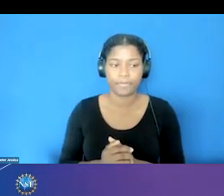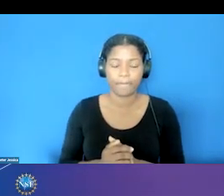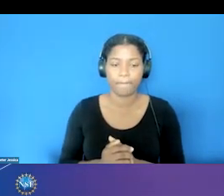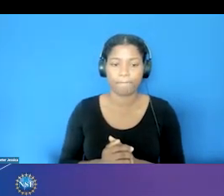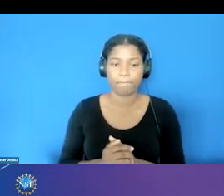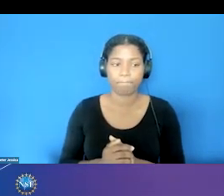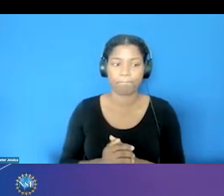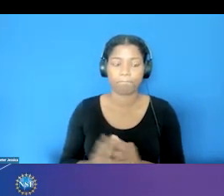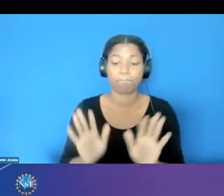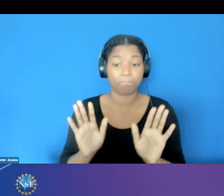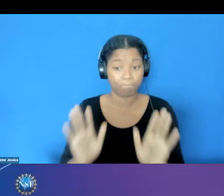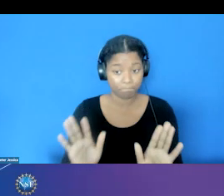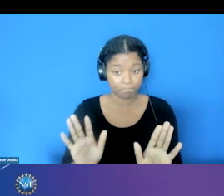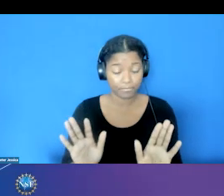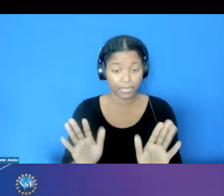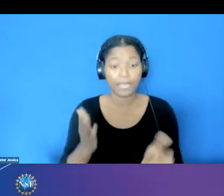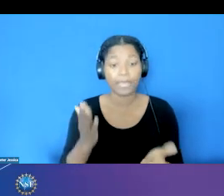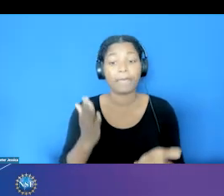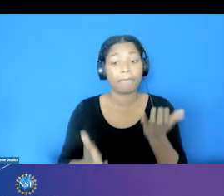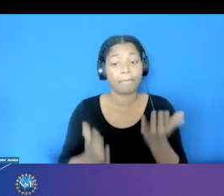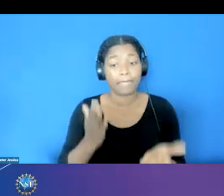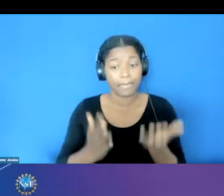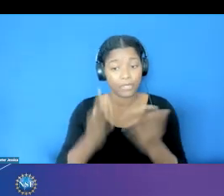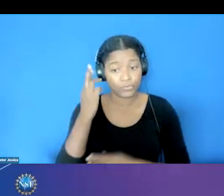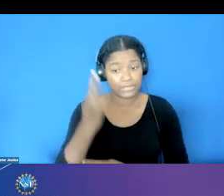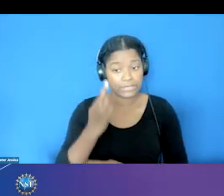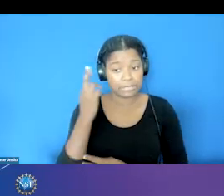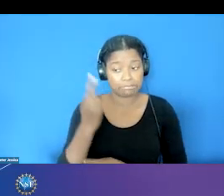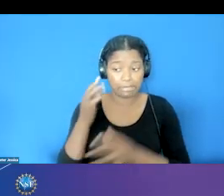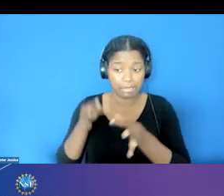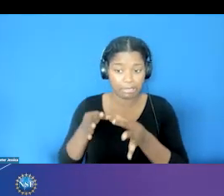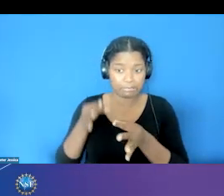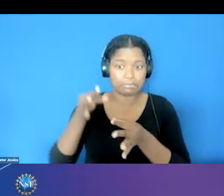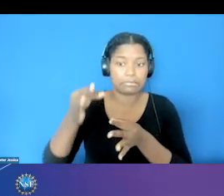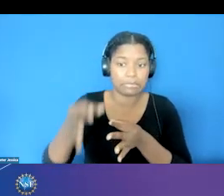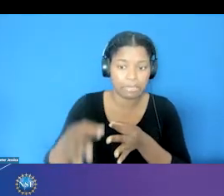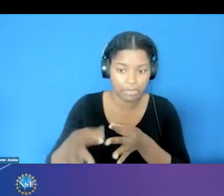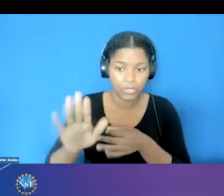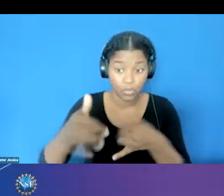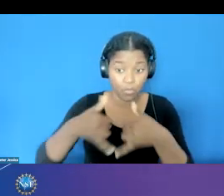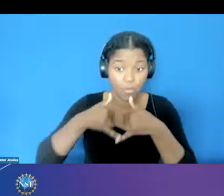Okay. However, there may be a few reasons that can delay the processing of your award.